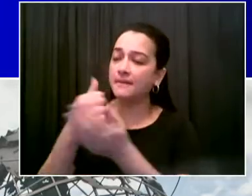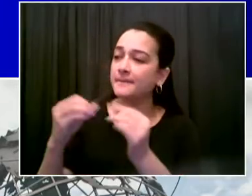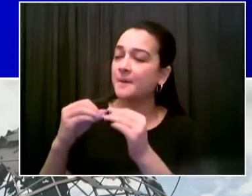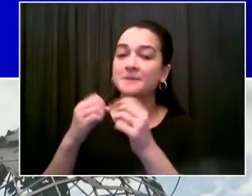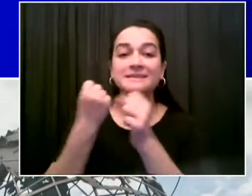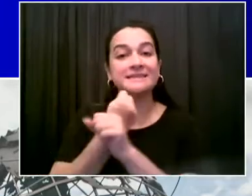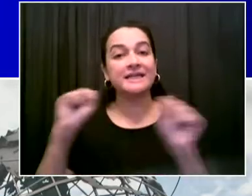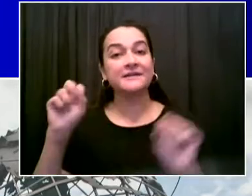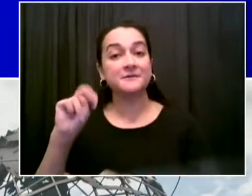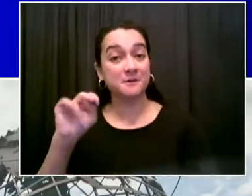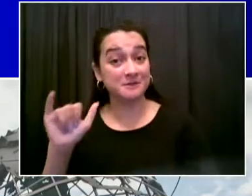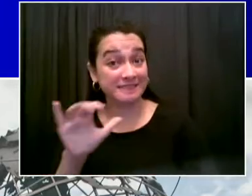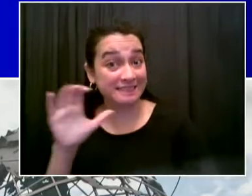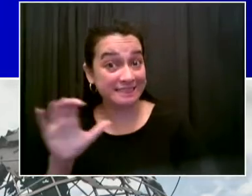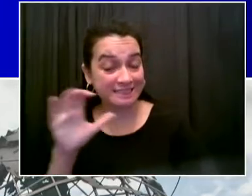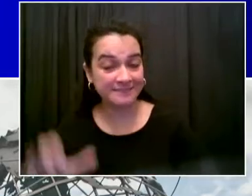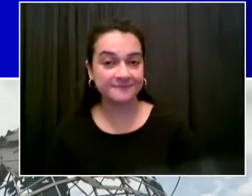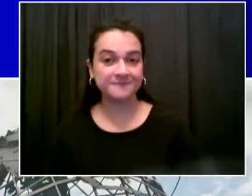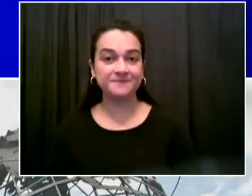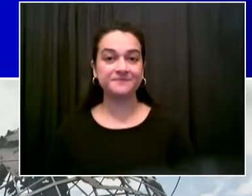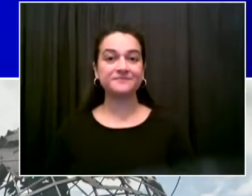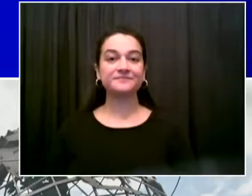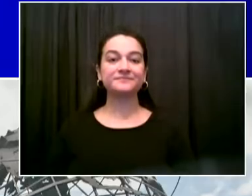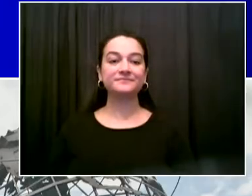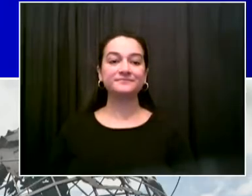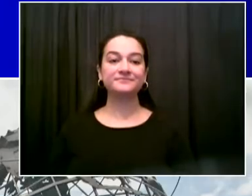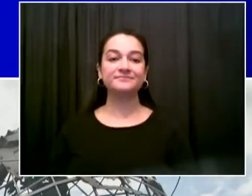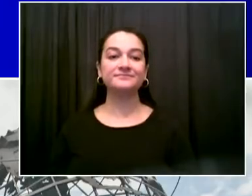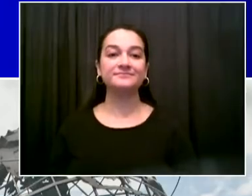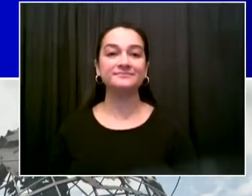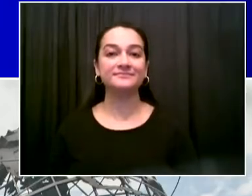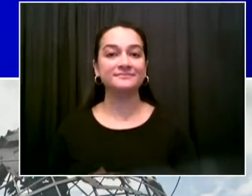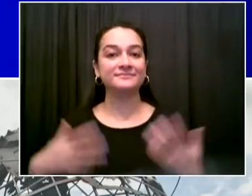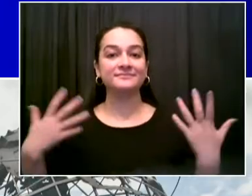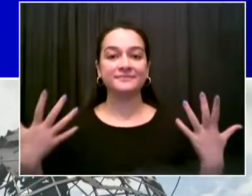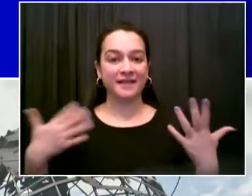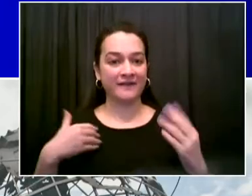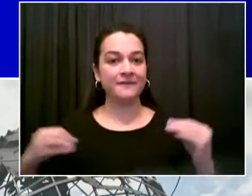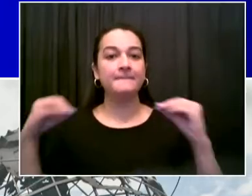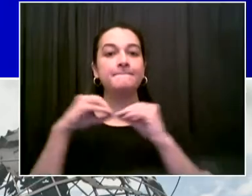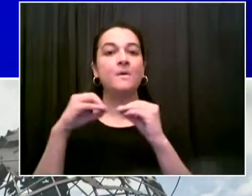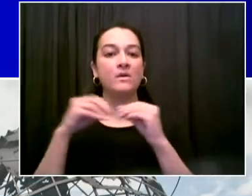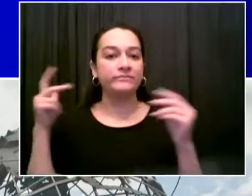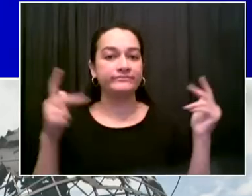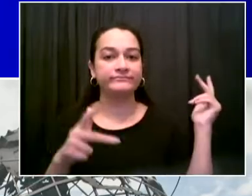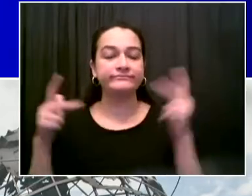SAFE. SO THIS IS AN EXAMPLE OF RINGING THE VACCINATION TO THE PEOPLE. MAKING IT EASIER